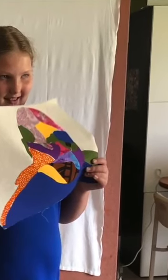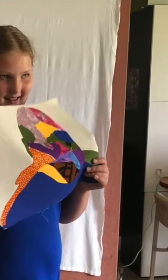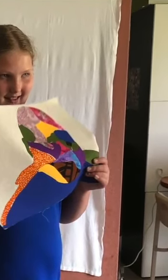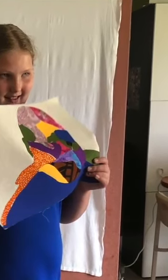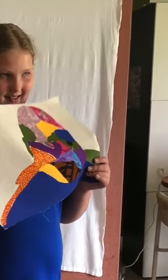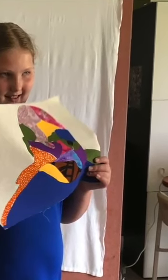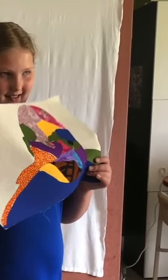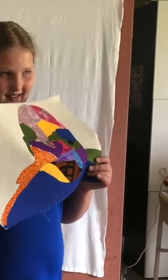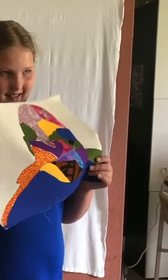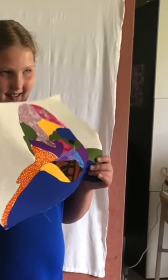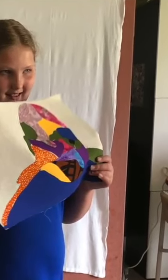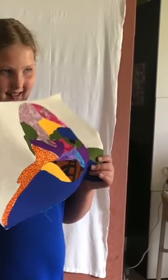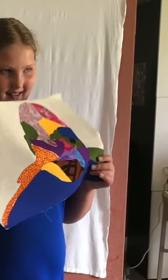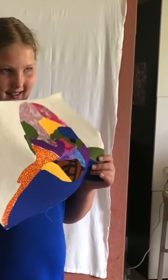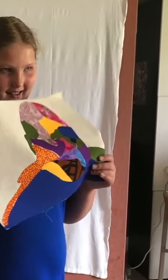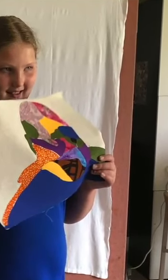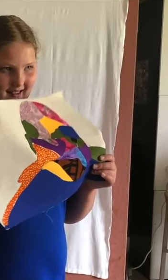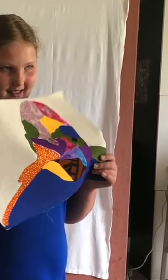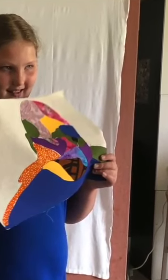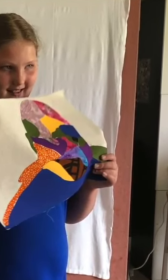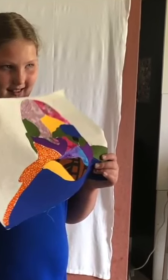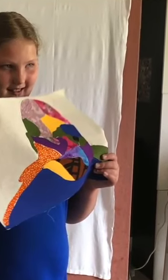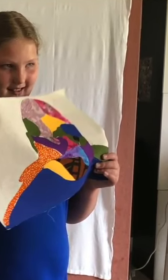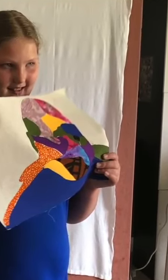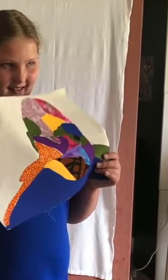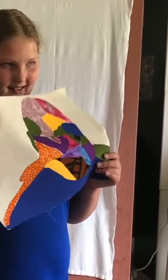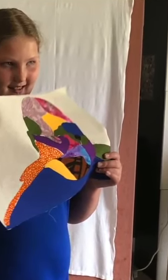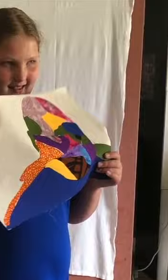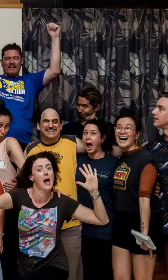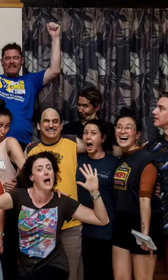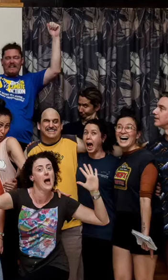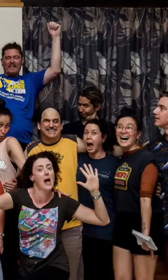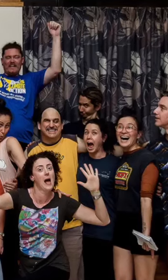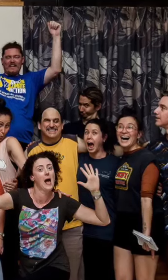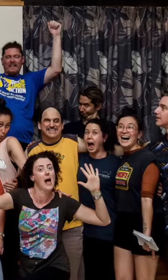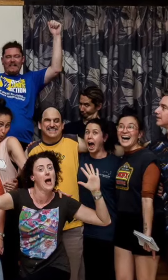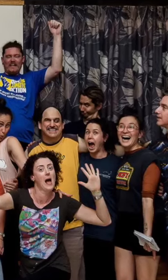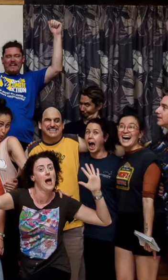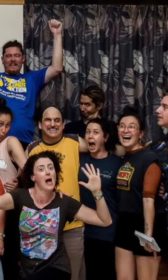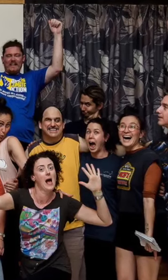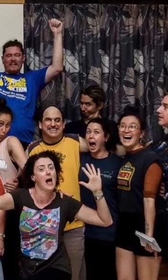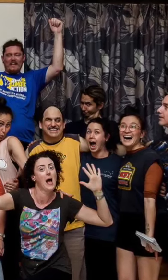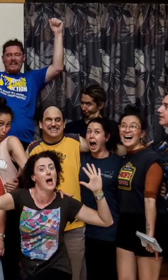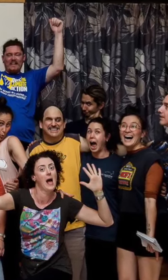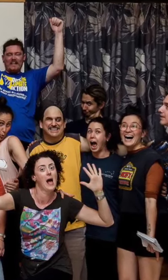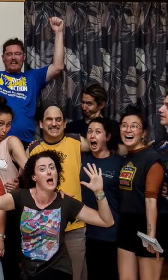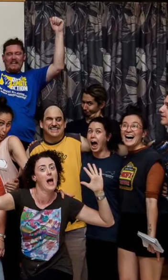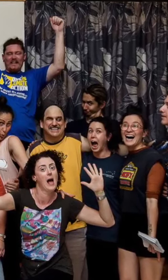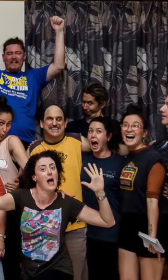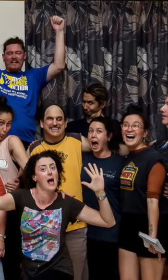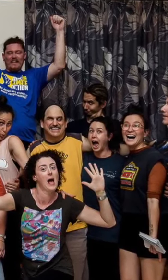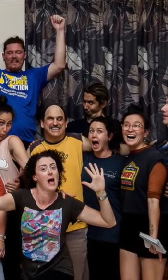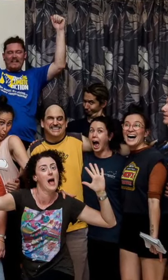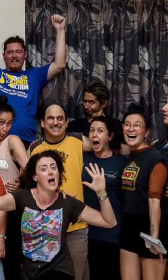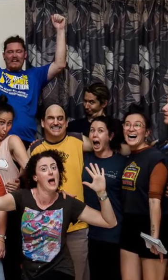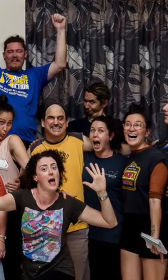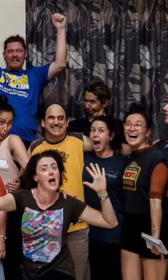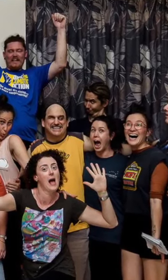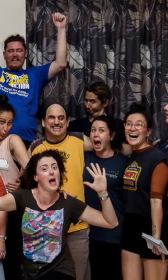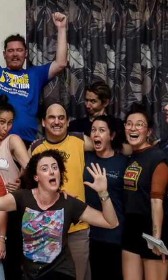her deep resolve and her ever-present kindness. On the ground in Mackay, I have personally witnessed Autumn's work with Crossroad Arts twice.